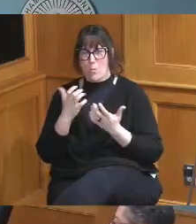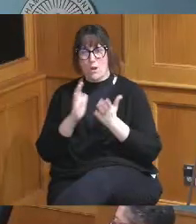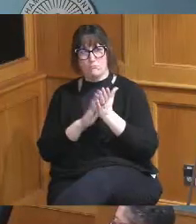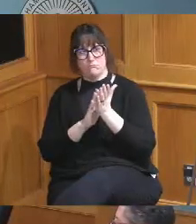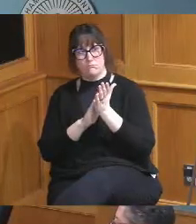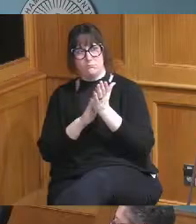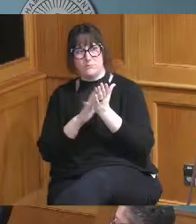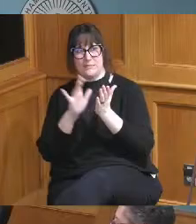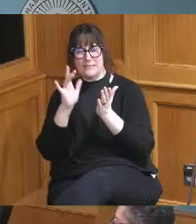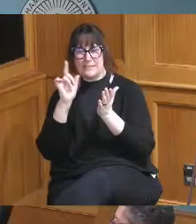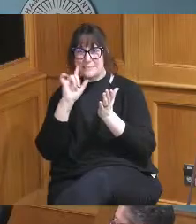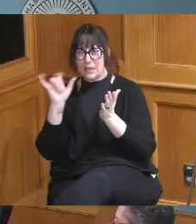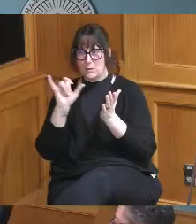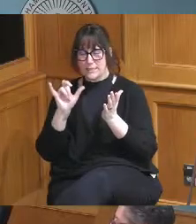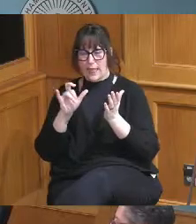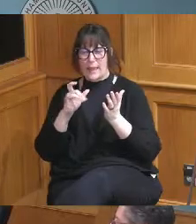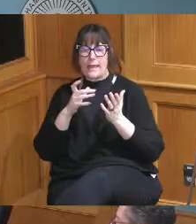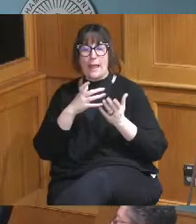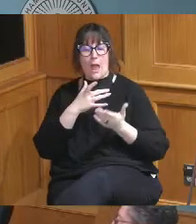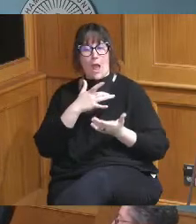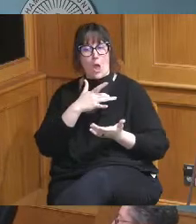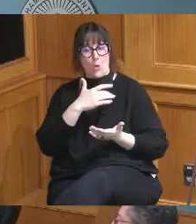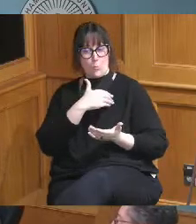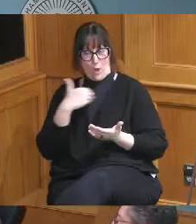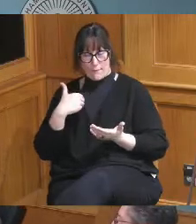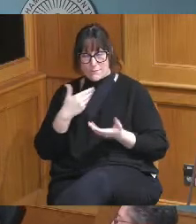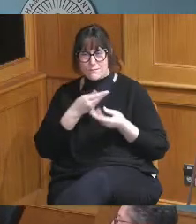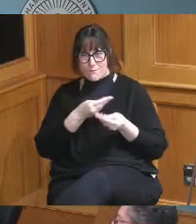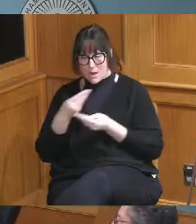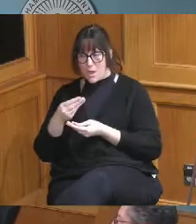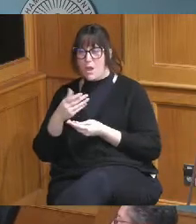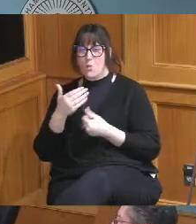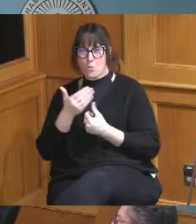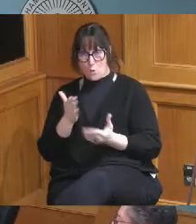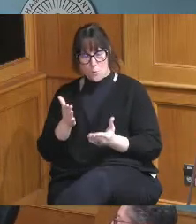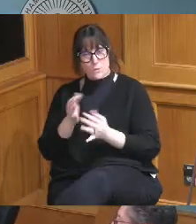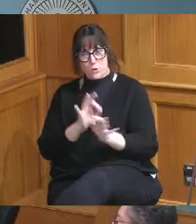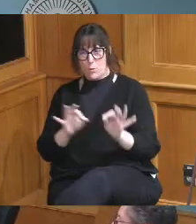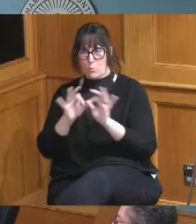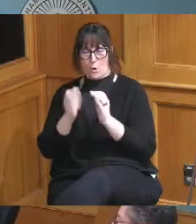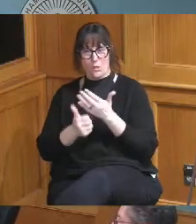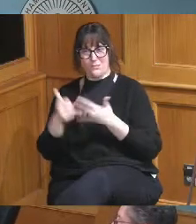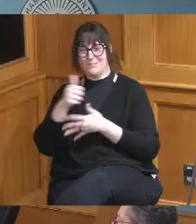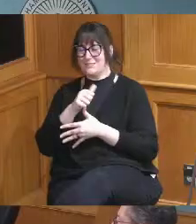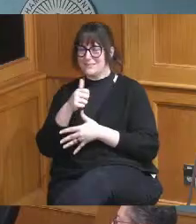like lactation rooms or something similar to it so very yeah very is correct very Cutting Edge